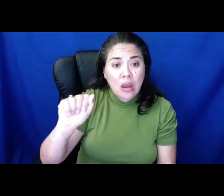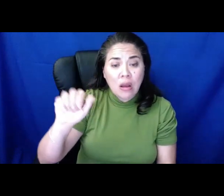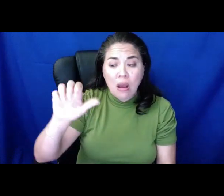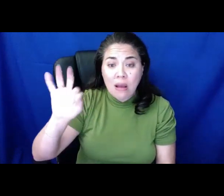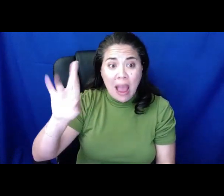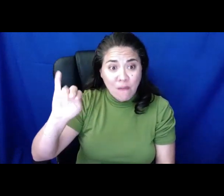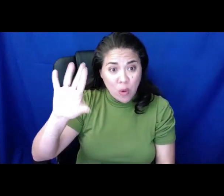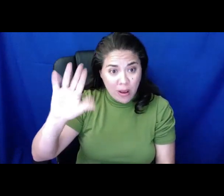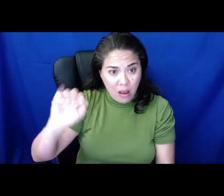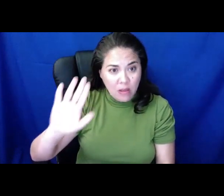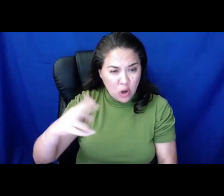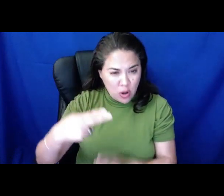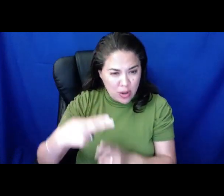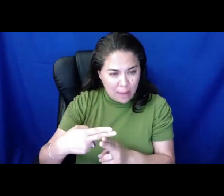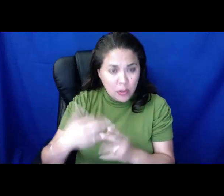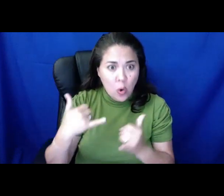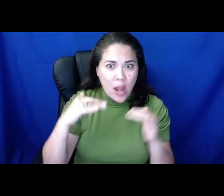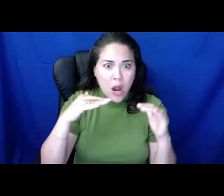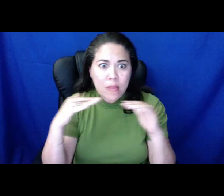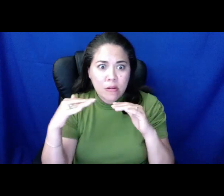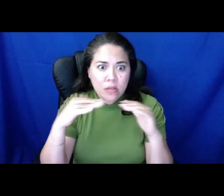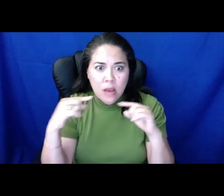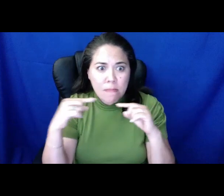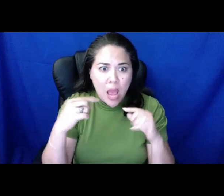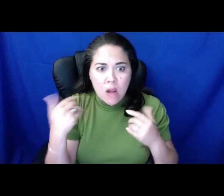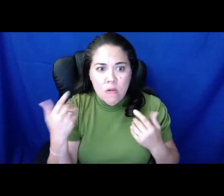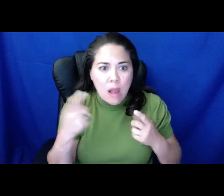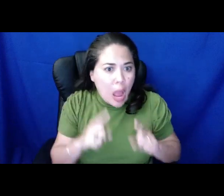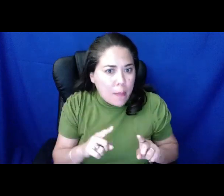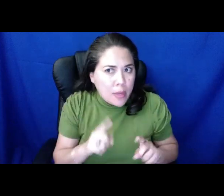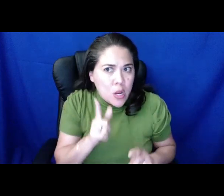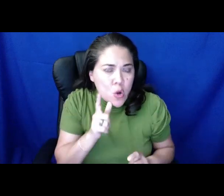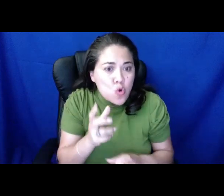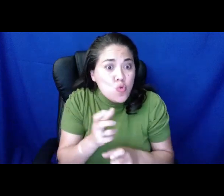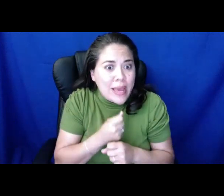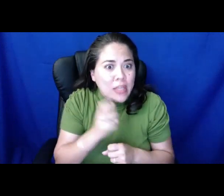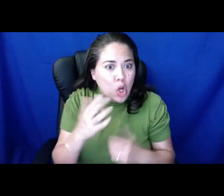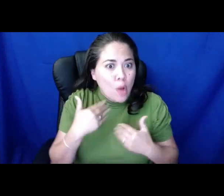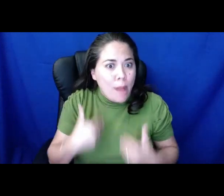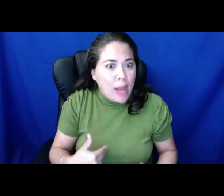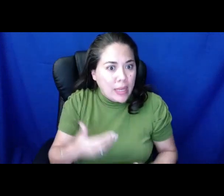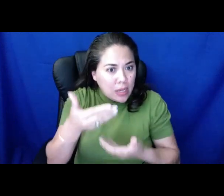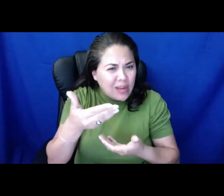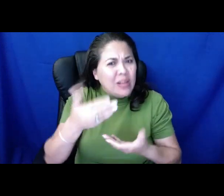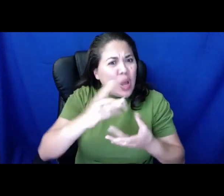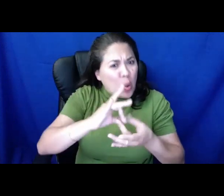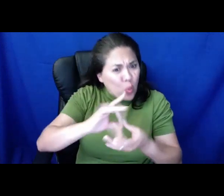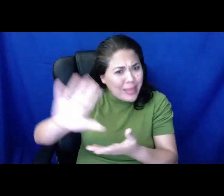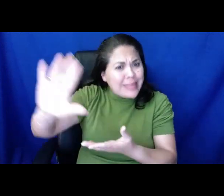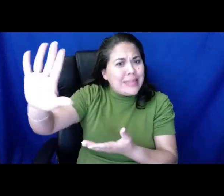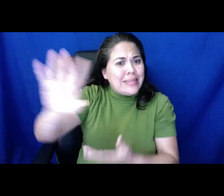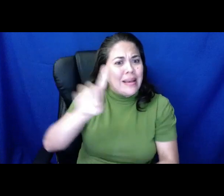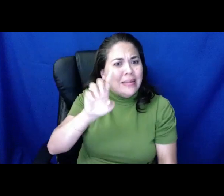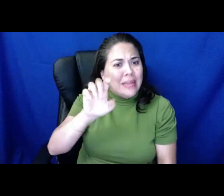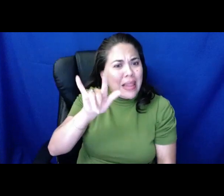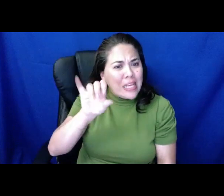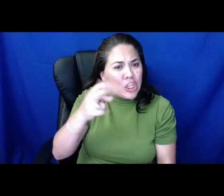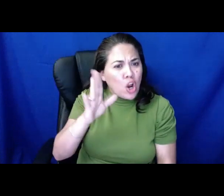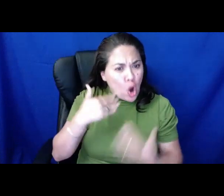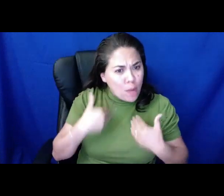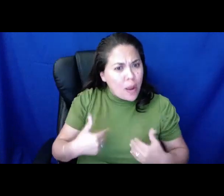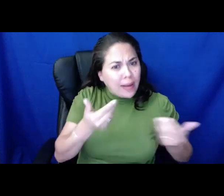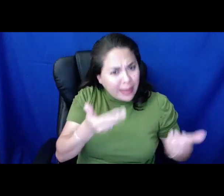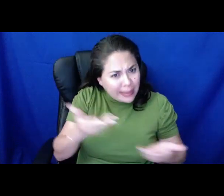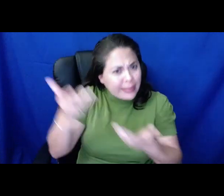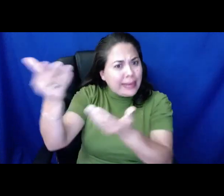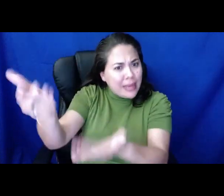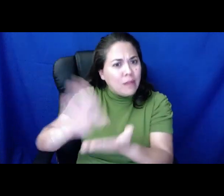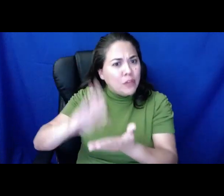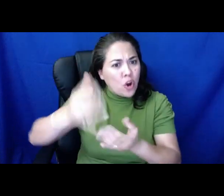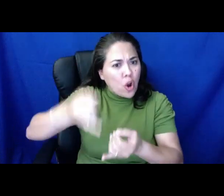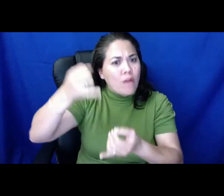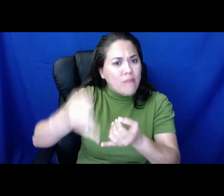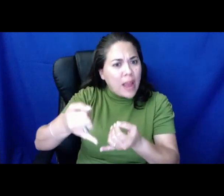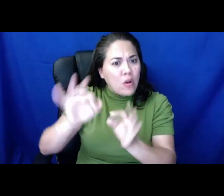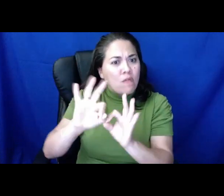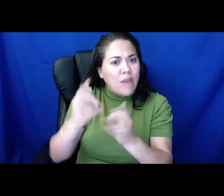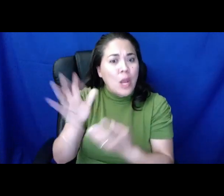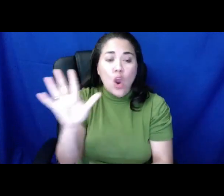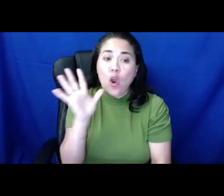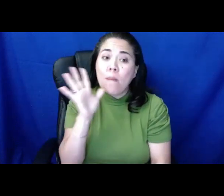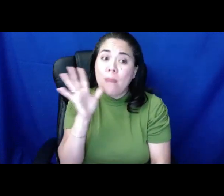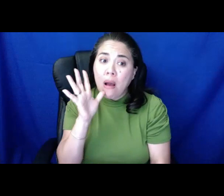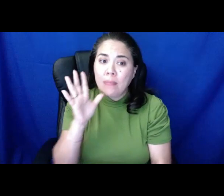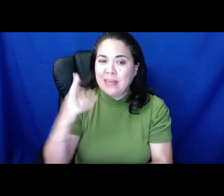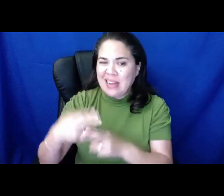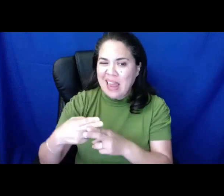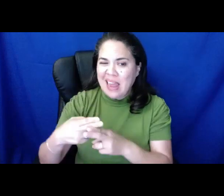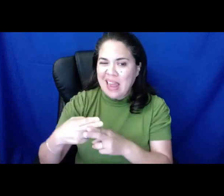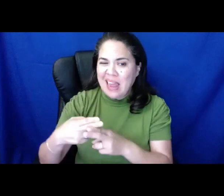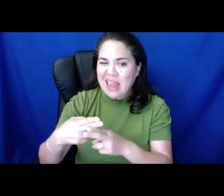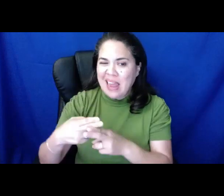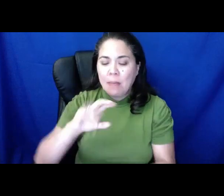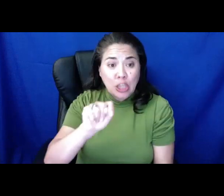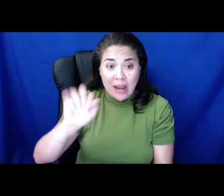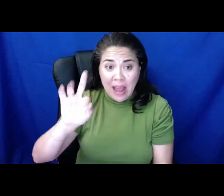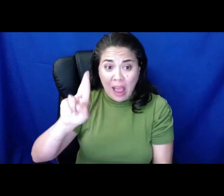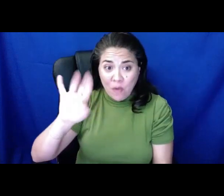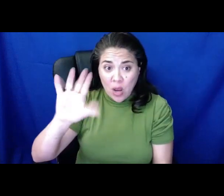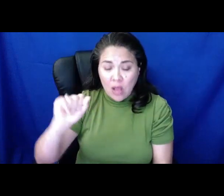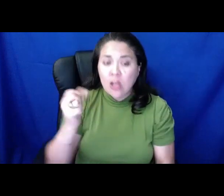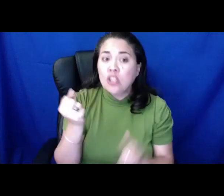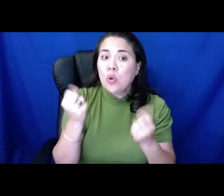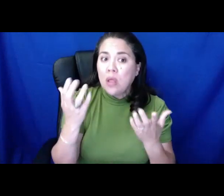Leslie McIntosh: And right now there's a battle happening to compel the museum to release delicious remains to her to her final remaining family mother Janet Africa and I left links to a lot of this information in the.